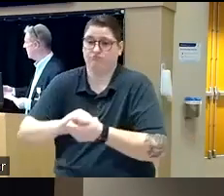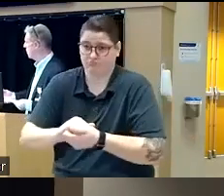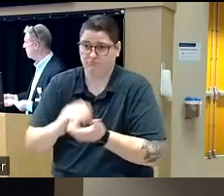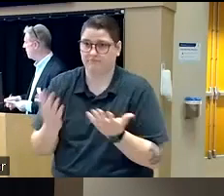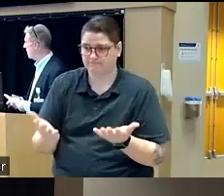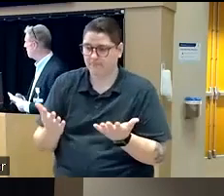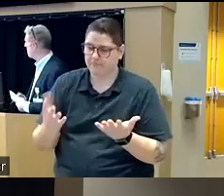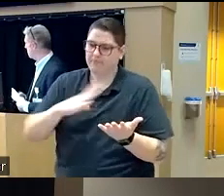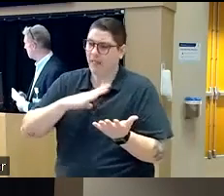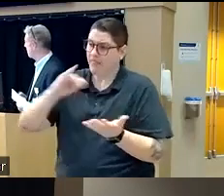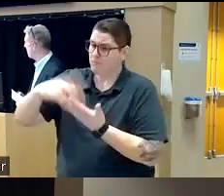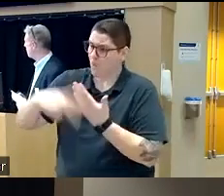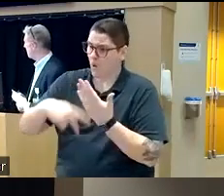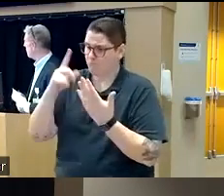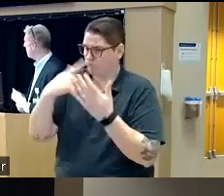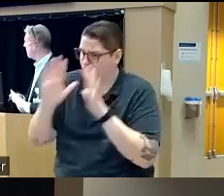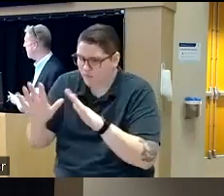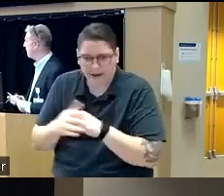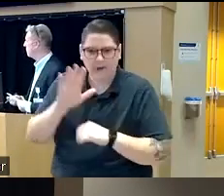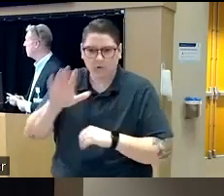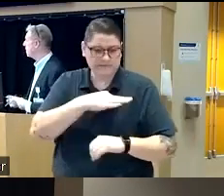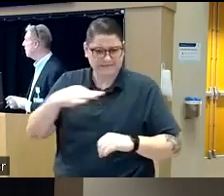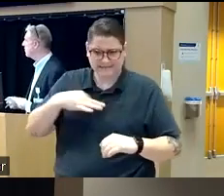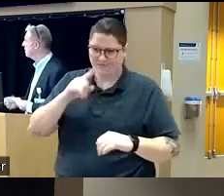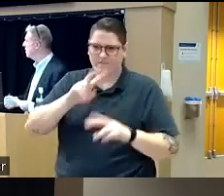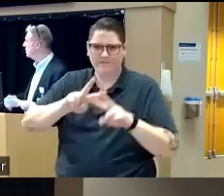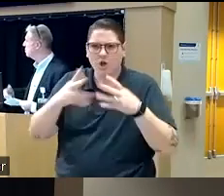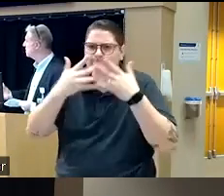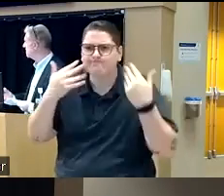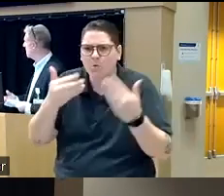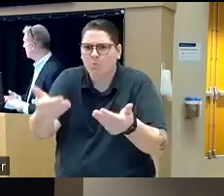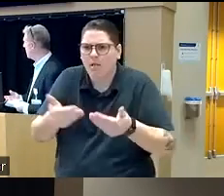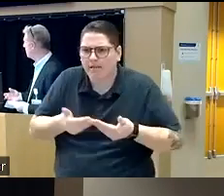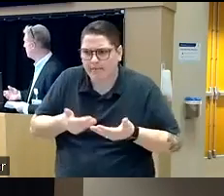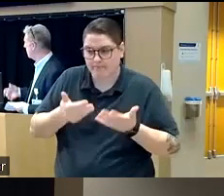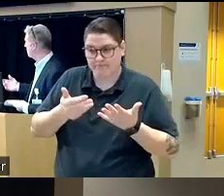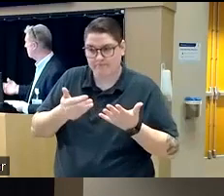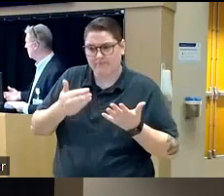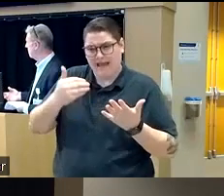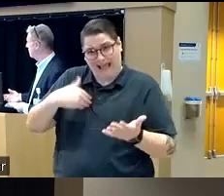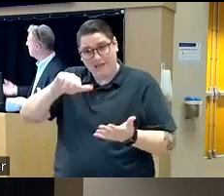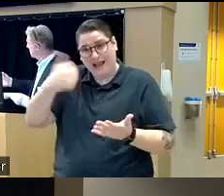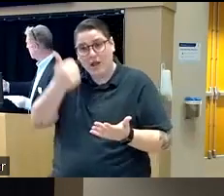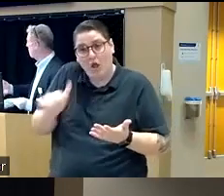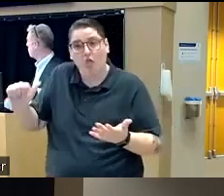and how inviting your staff are at strong recovery to incentivize those students to